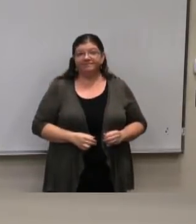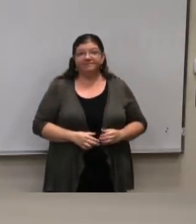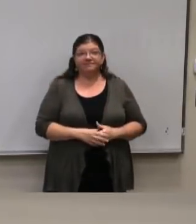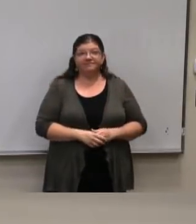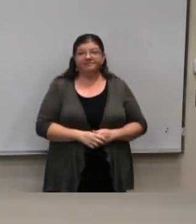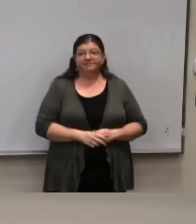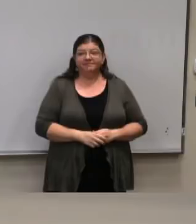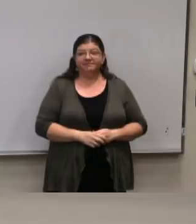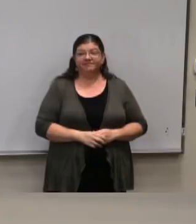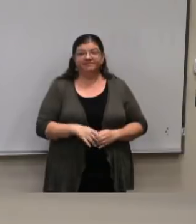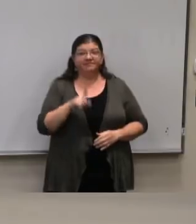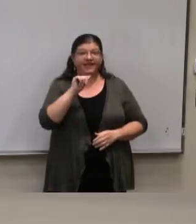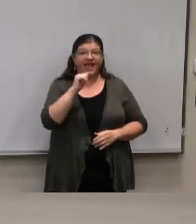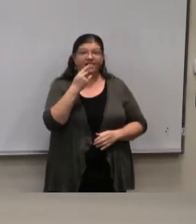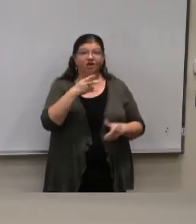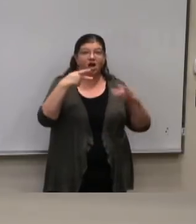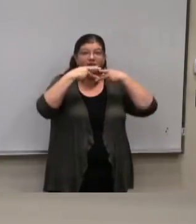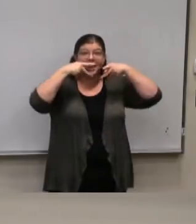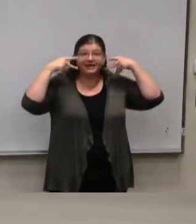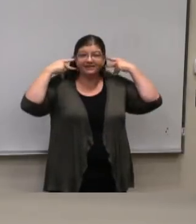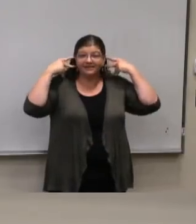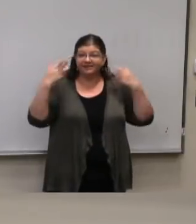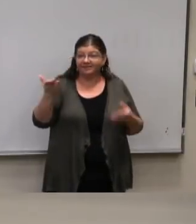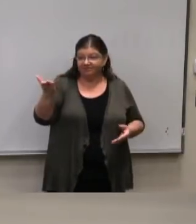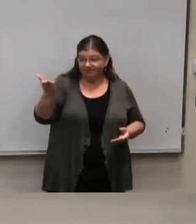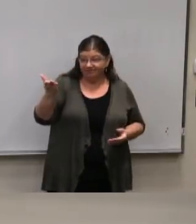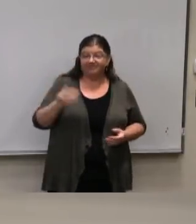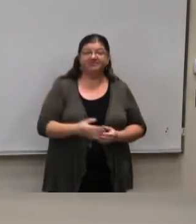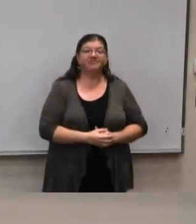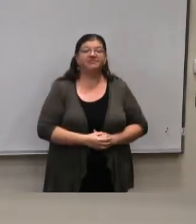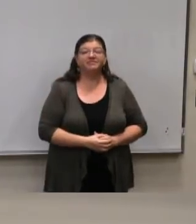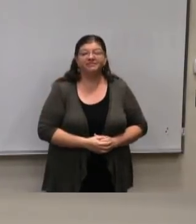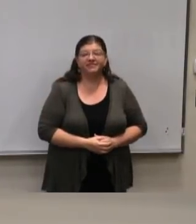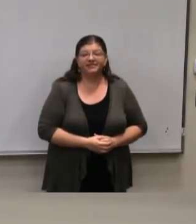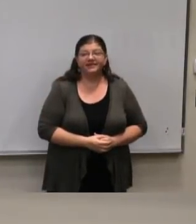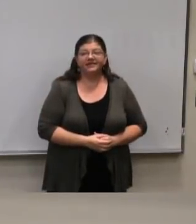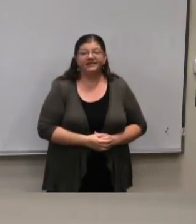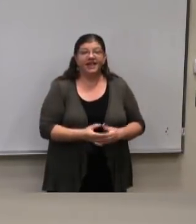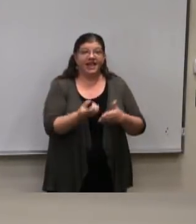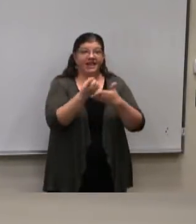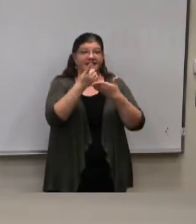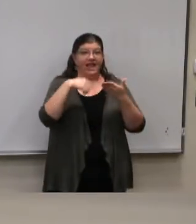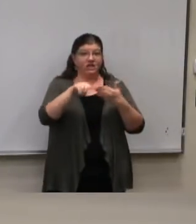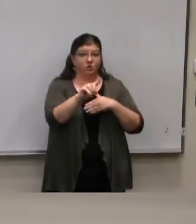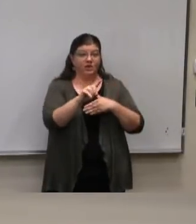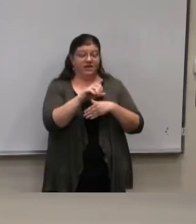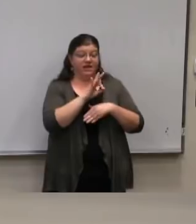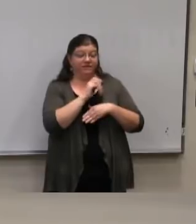This is your Hancock mask. Next week, facilities will be dropping one of these